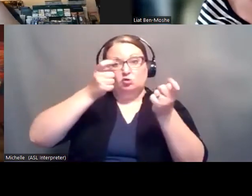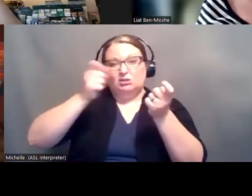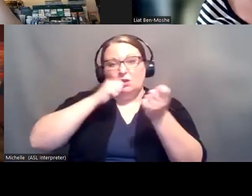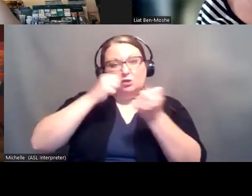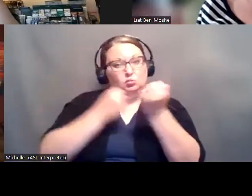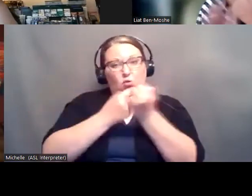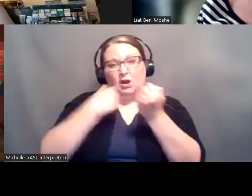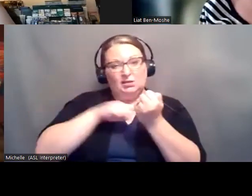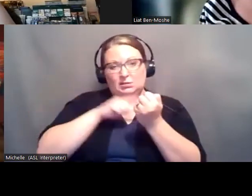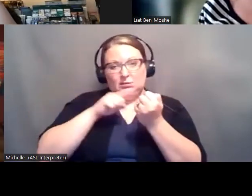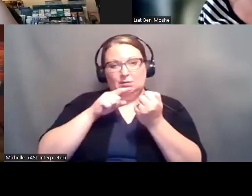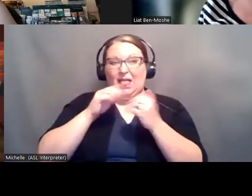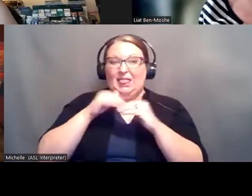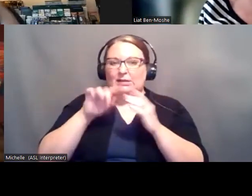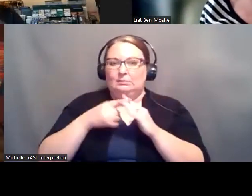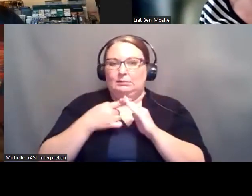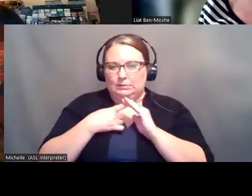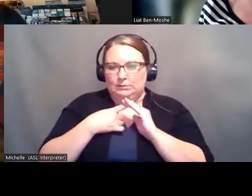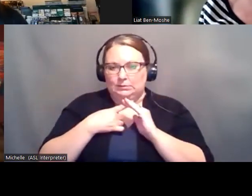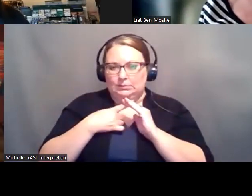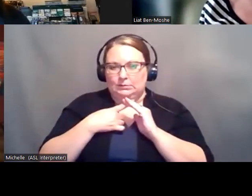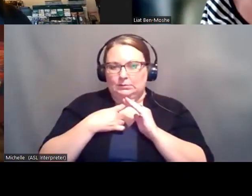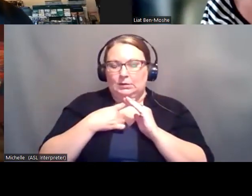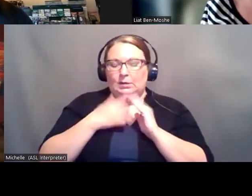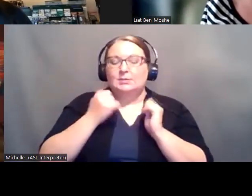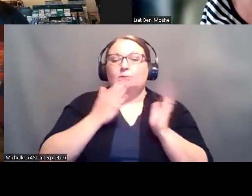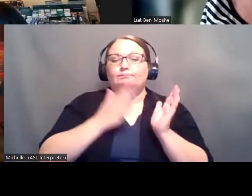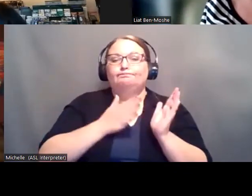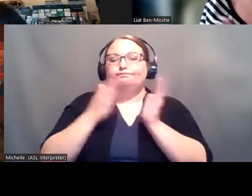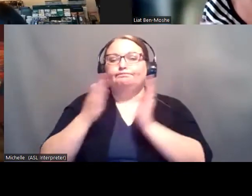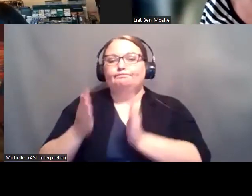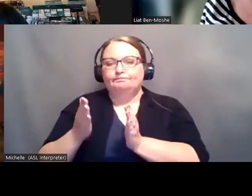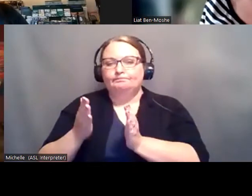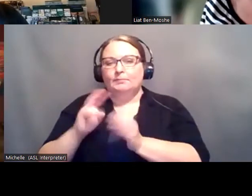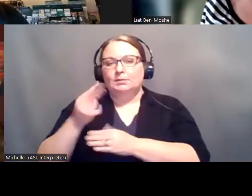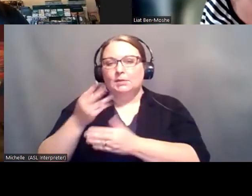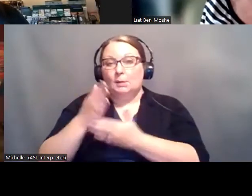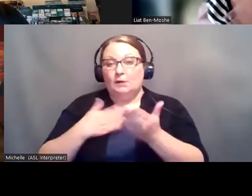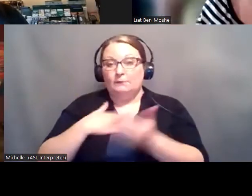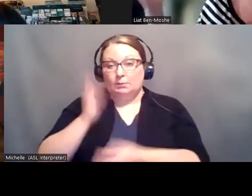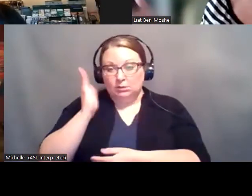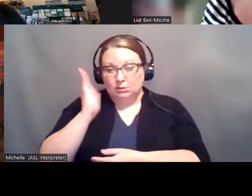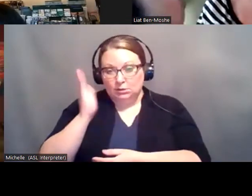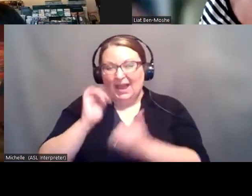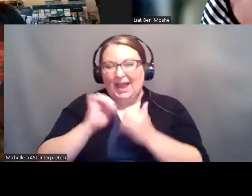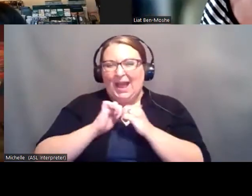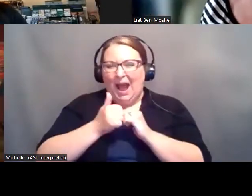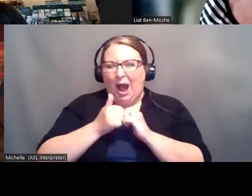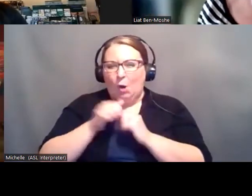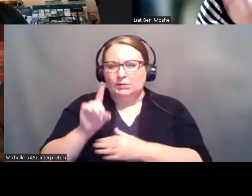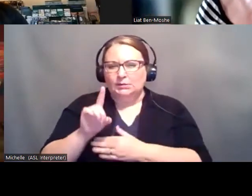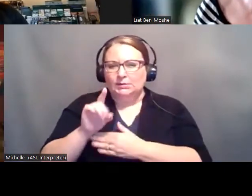So let me transition out to the second part of my presentation, which is how did the DCCC come about?